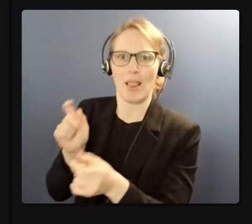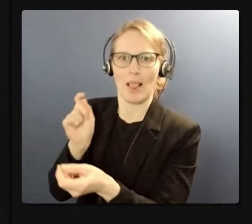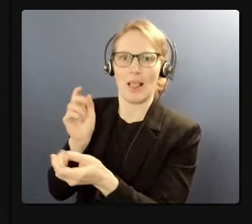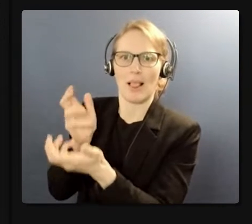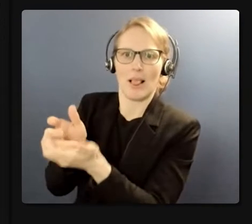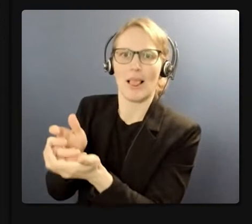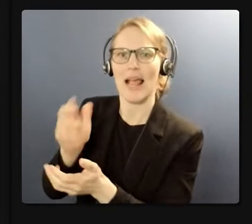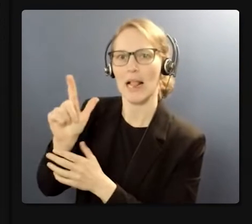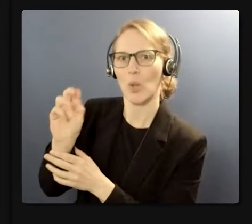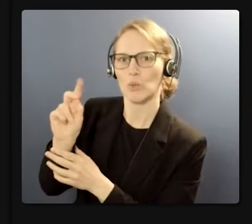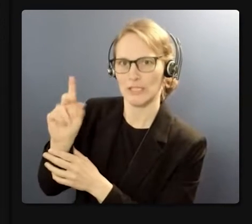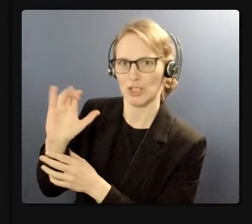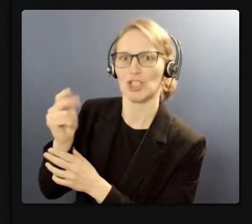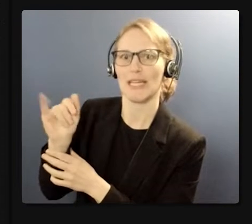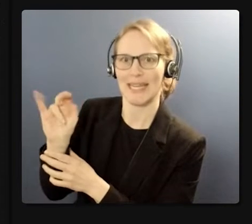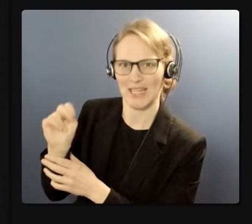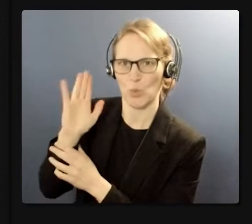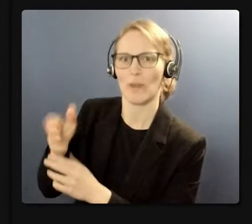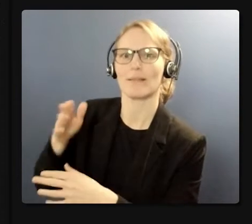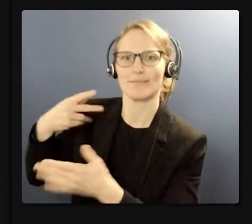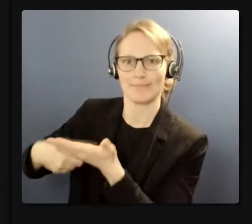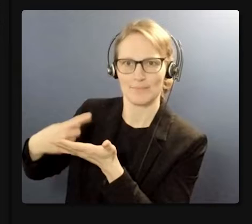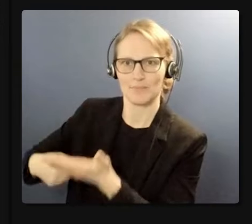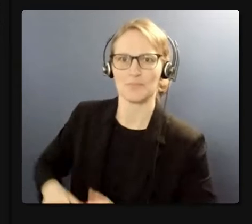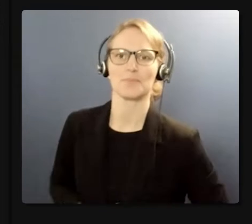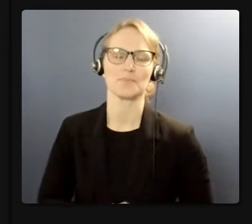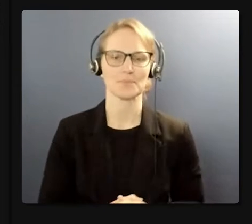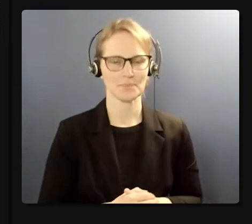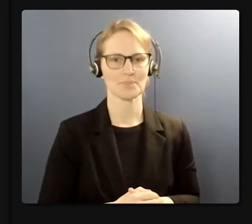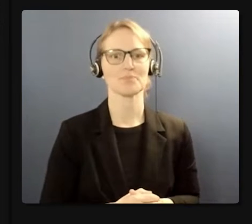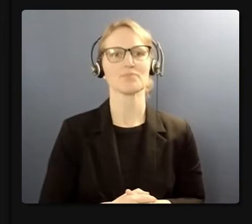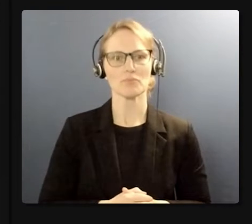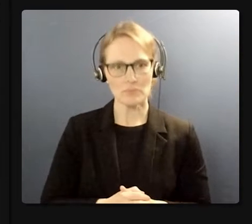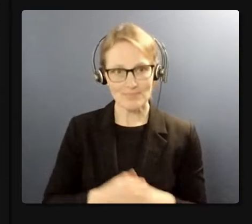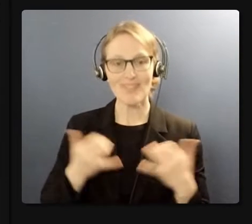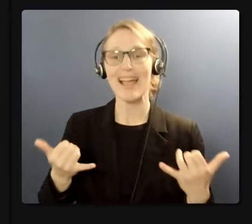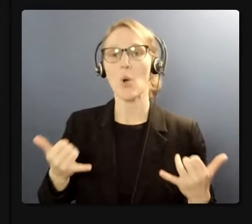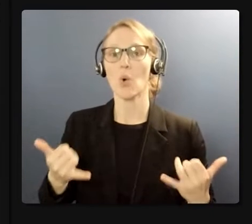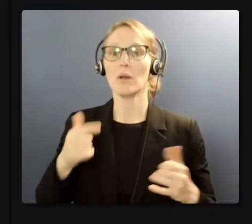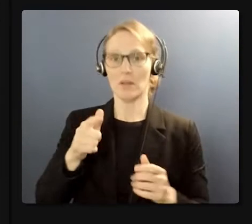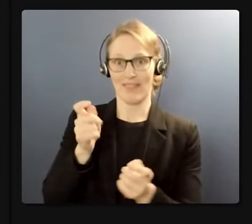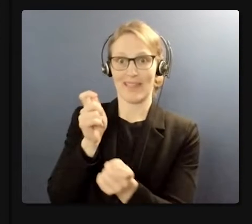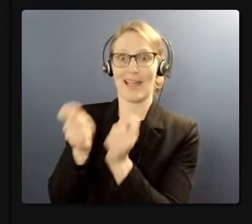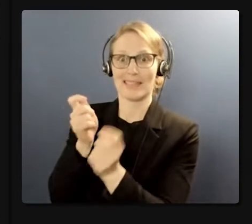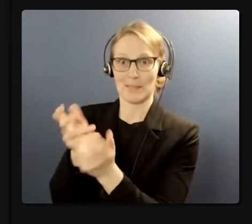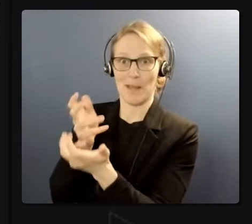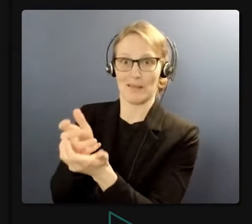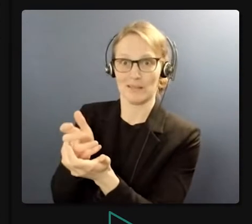So the customizable LOD chain allows you to change the settings on the object